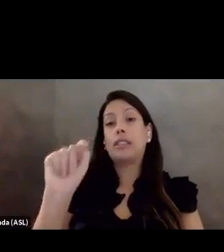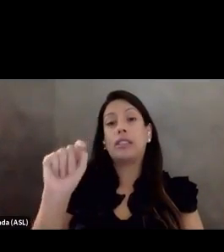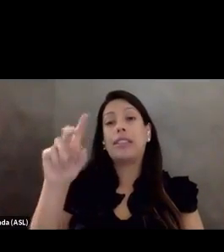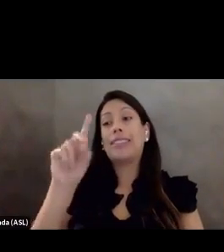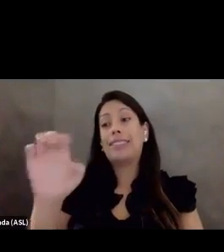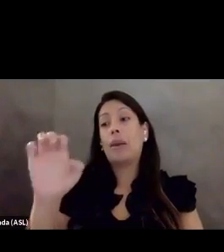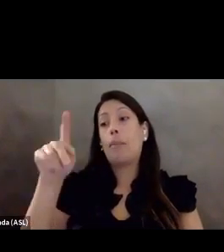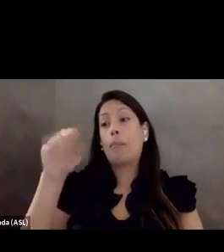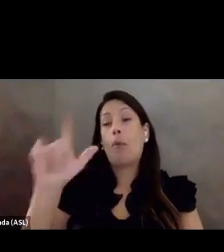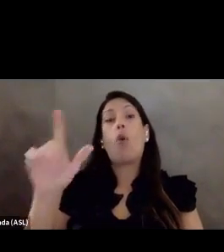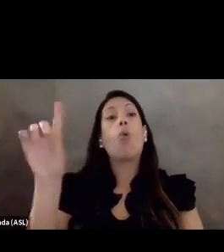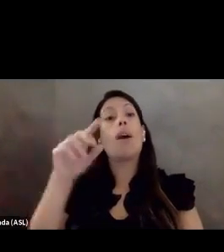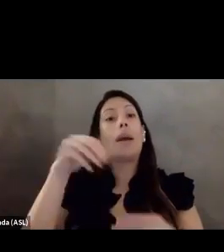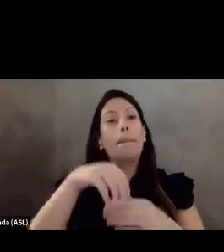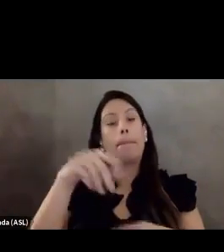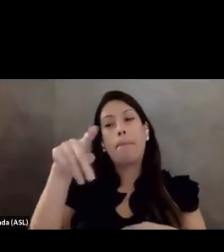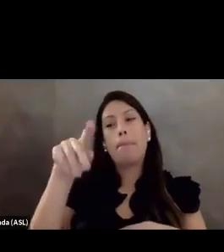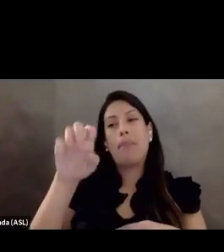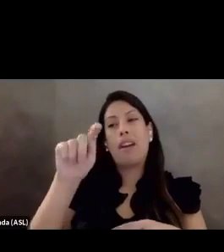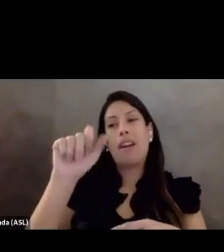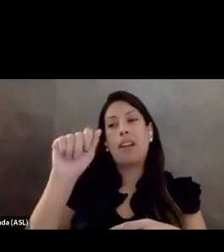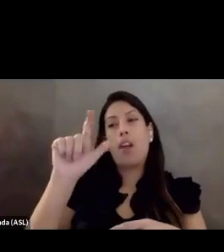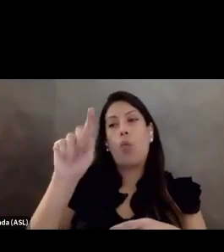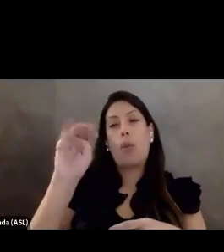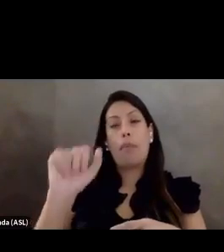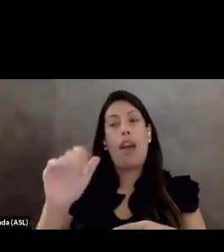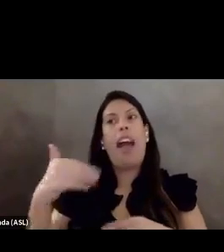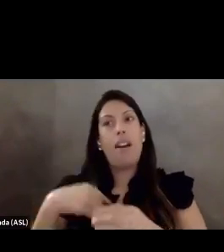We are already exceeding our goal of more than one thousand weekly tests when